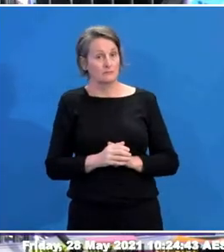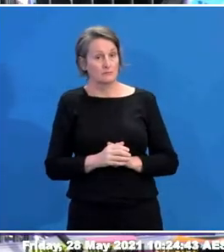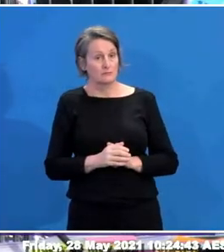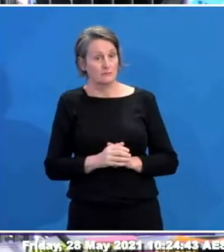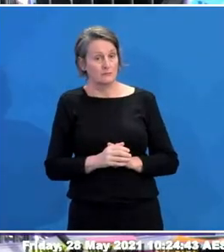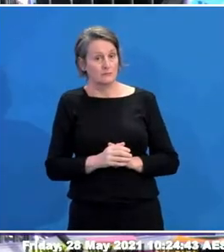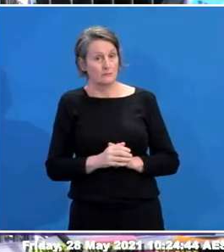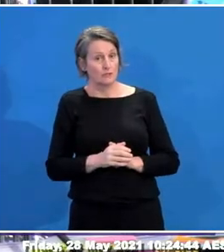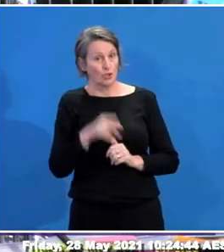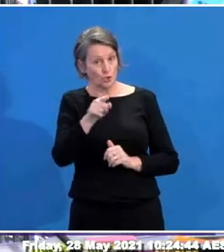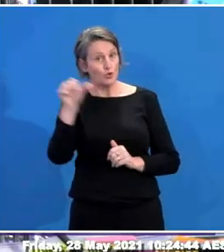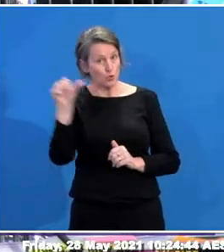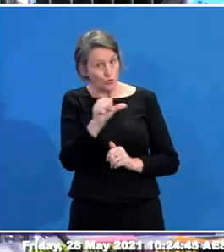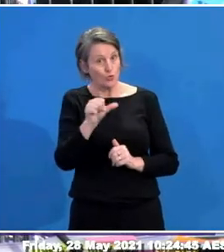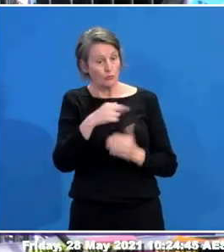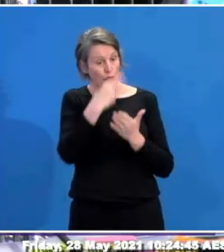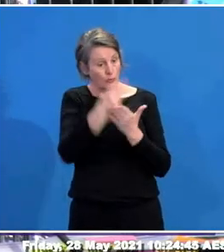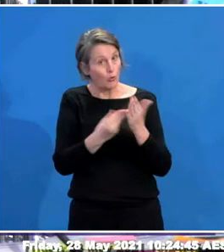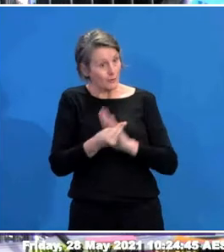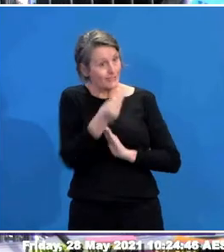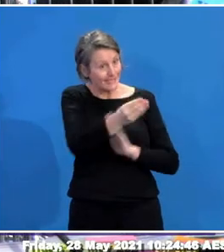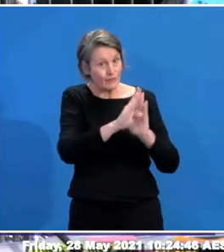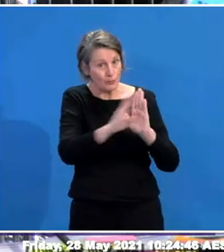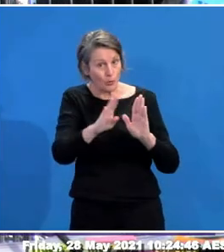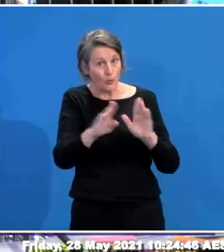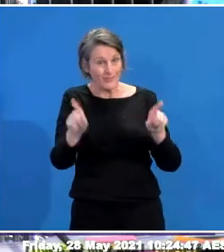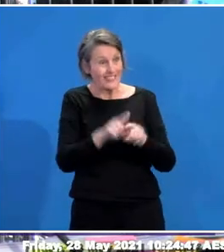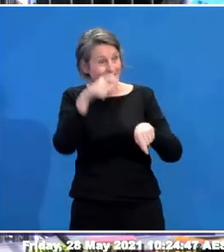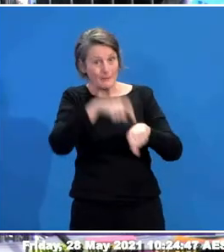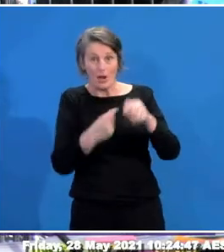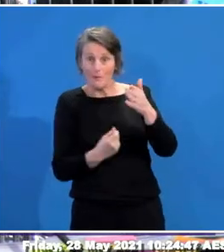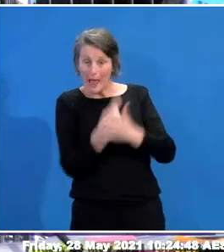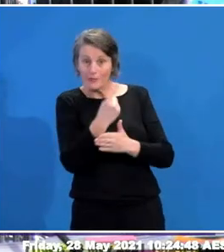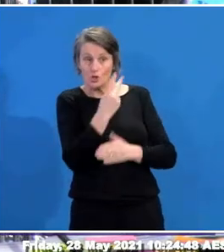provided with this report at the time of the 22 August meeting?